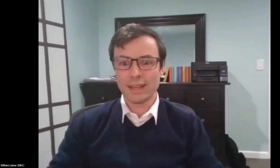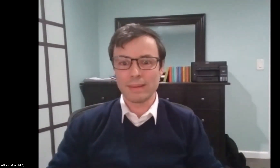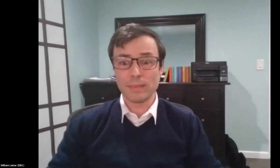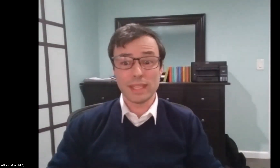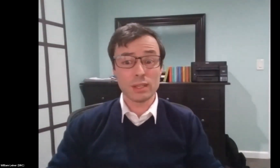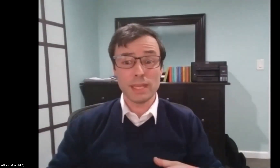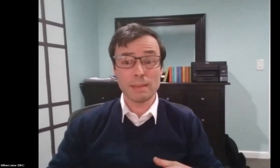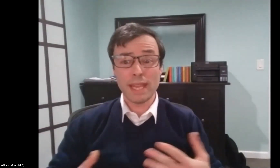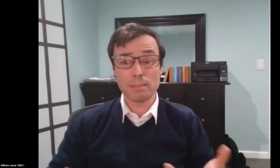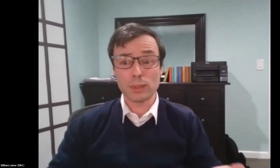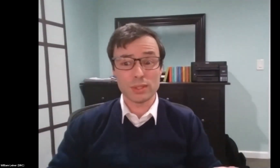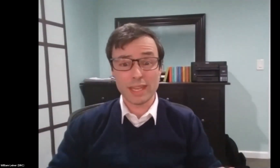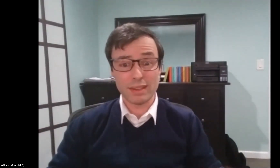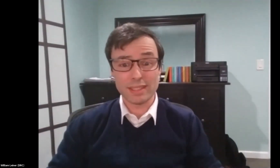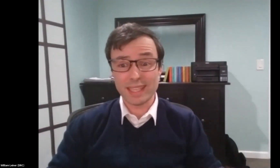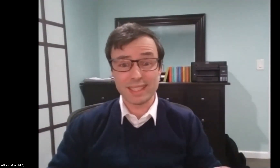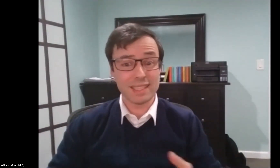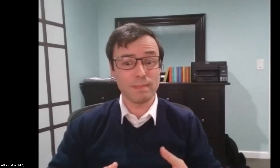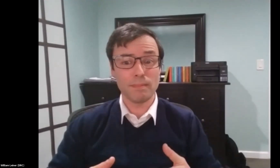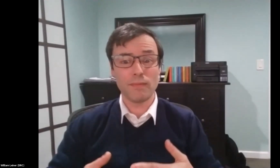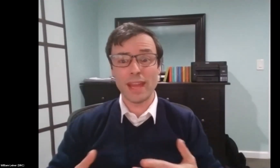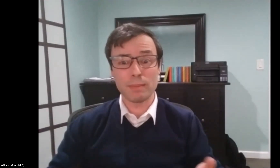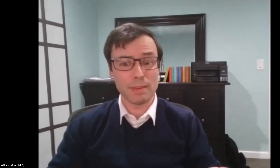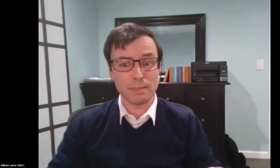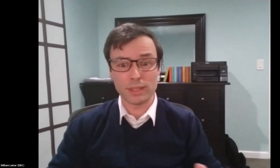supports, mobility, emotional supports, personal care, and